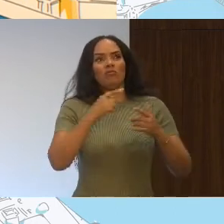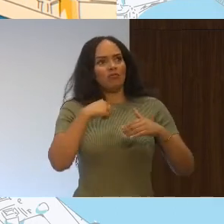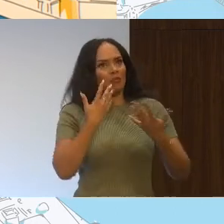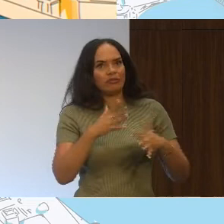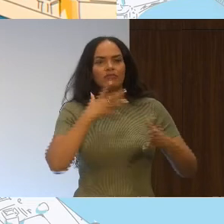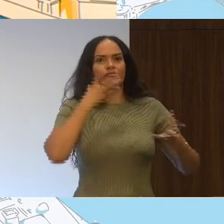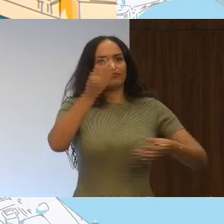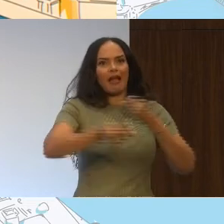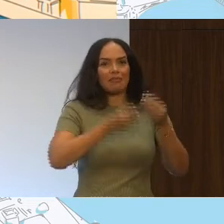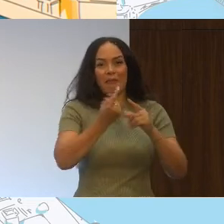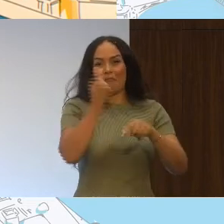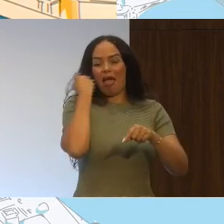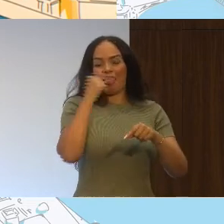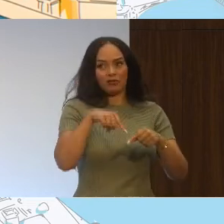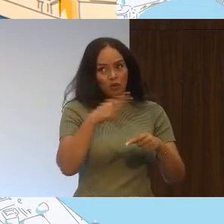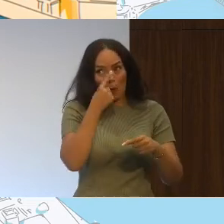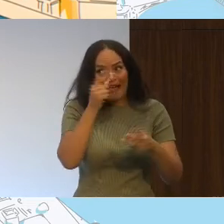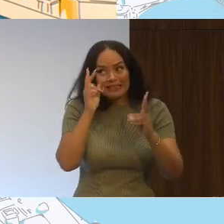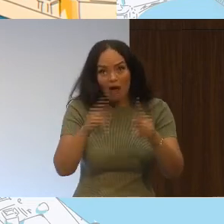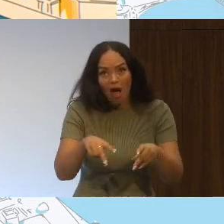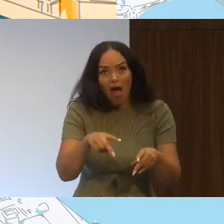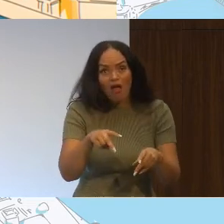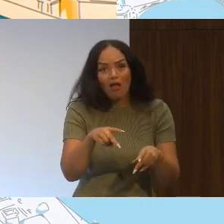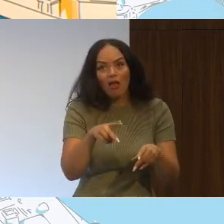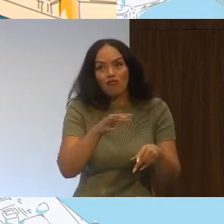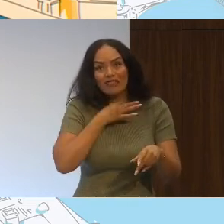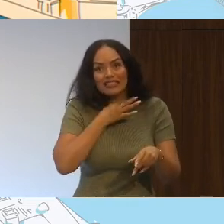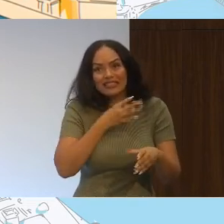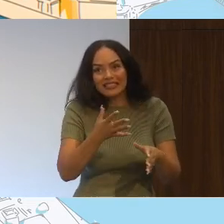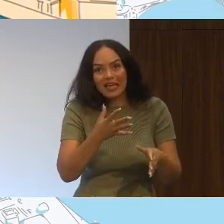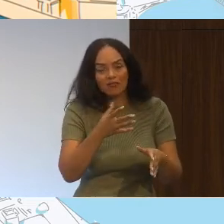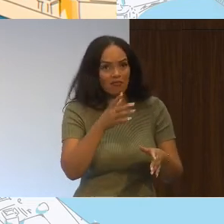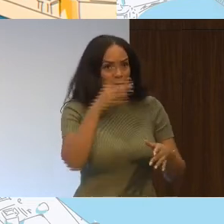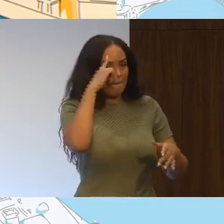And if you do this, you could die. And they'd say, okay, giving the. Drug.